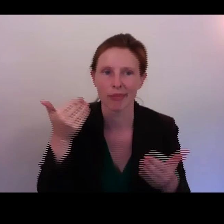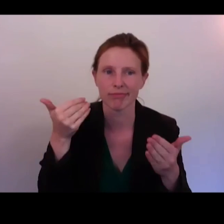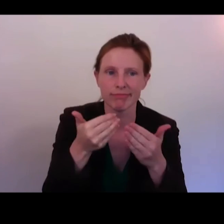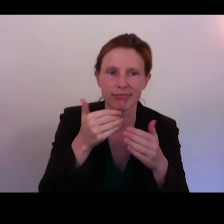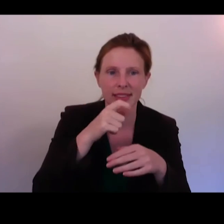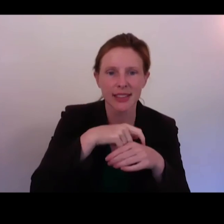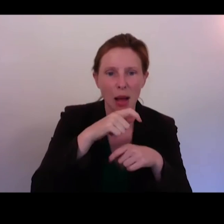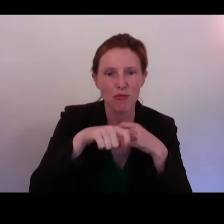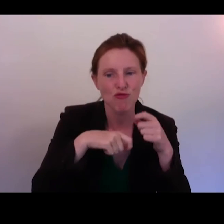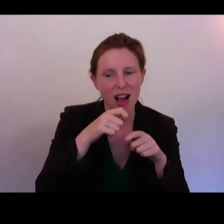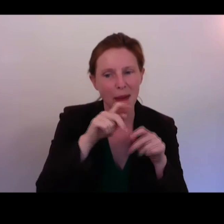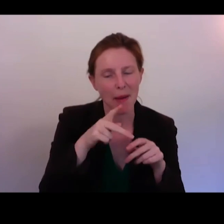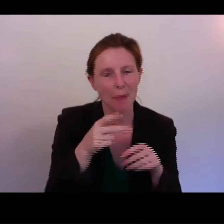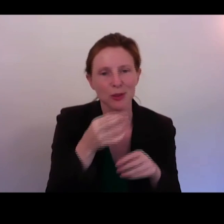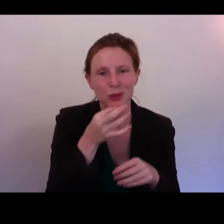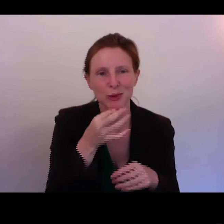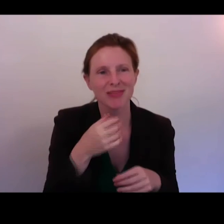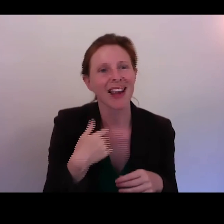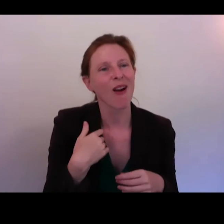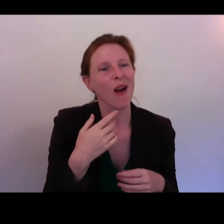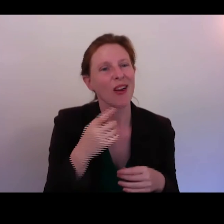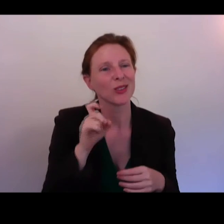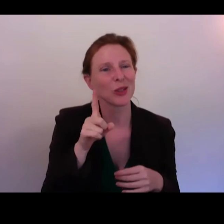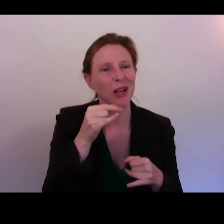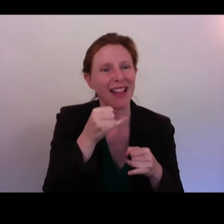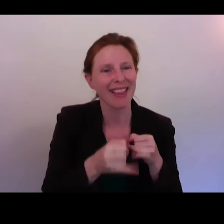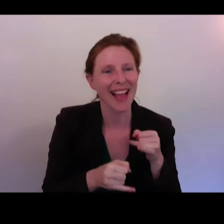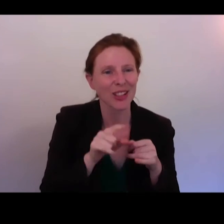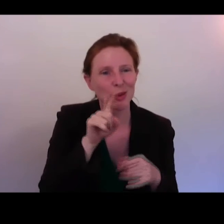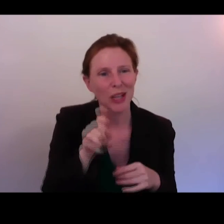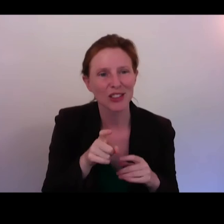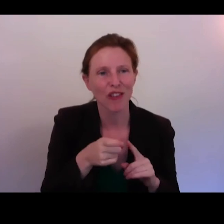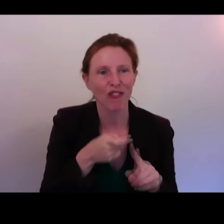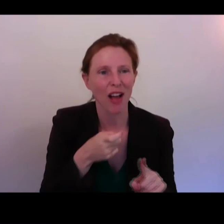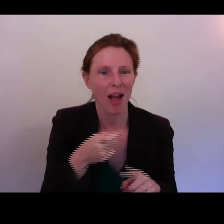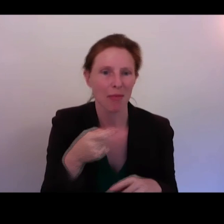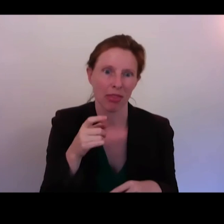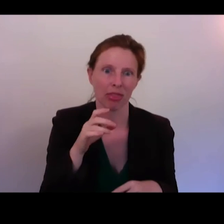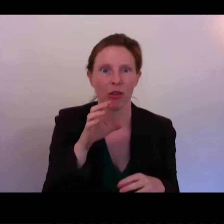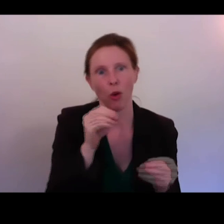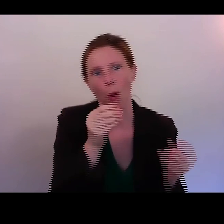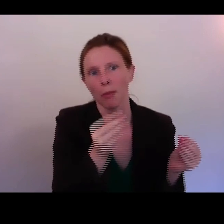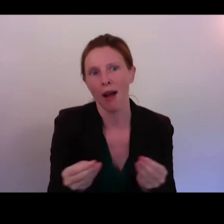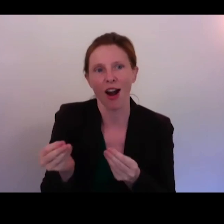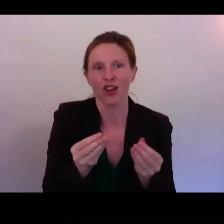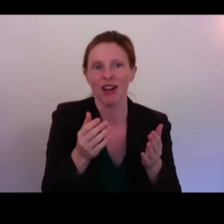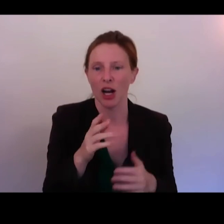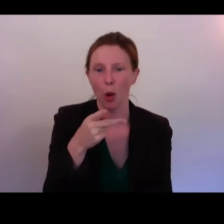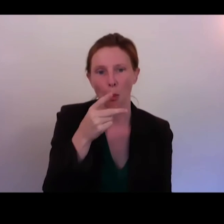Well thank you, Chris. I know it's coming to the time when we need to wrap up pretty soon. So I had the last question